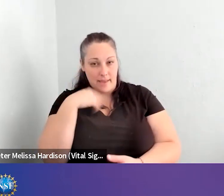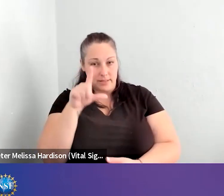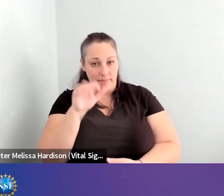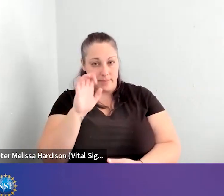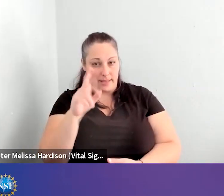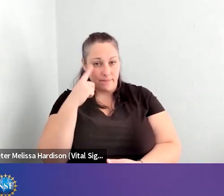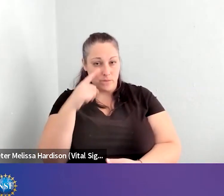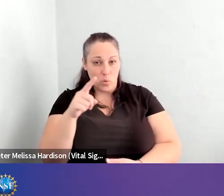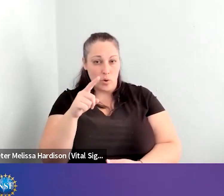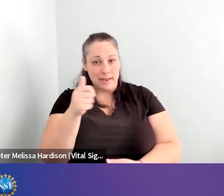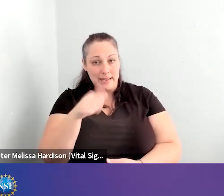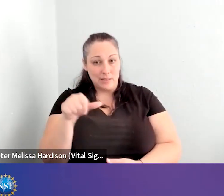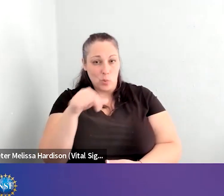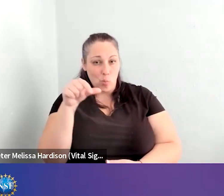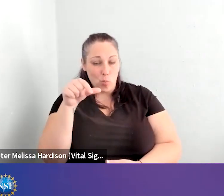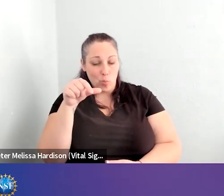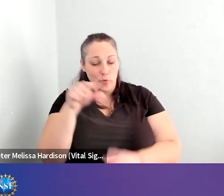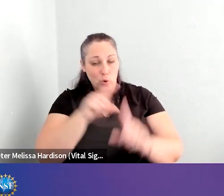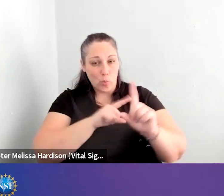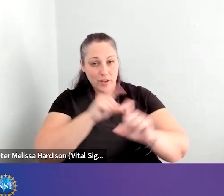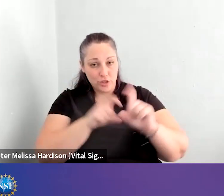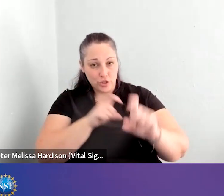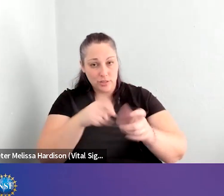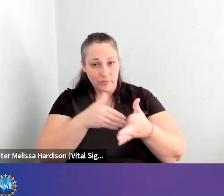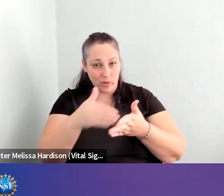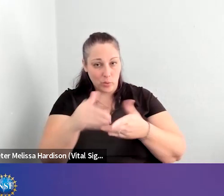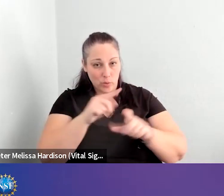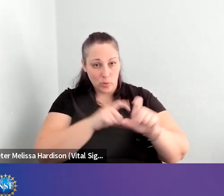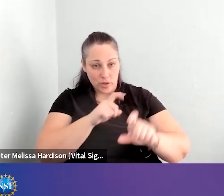and there's information out on the EDU website.